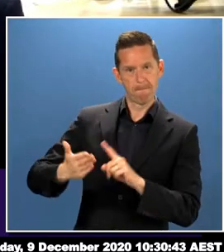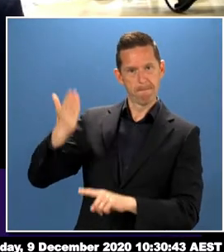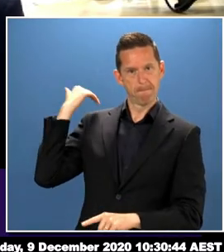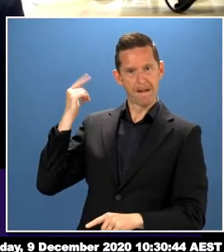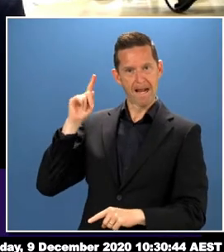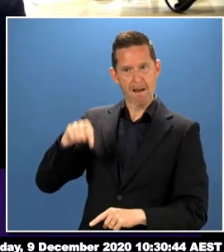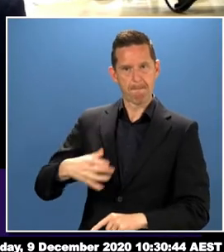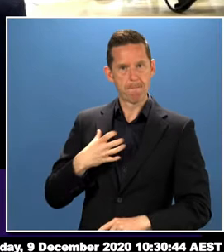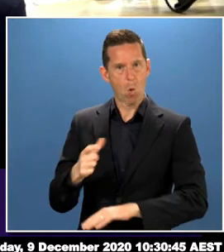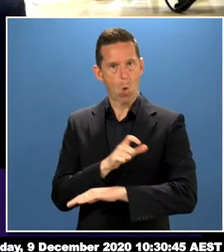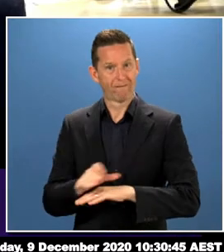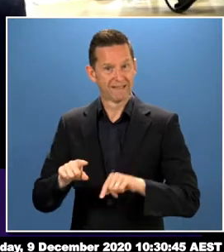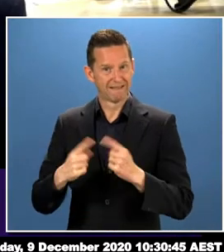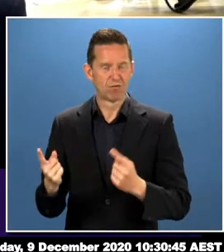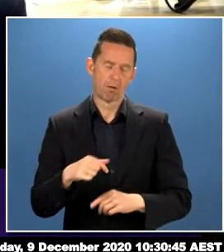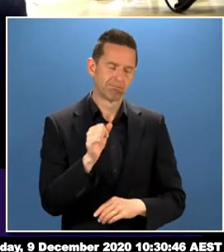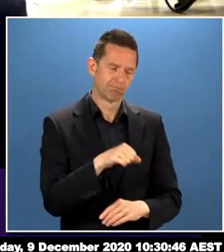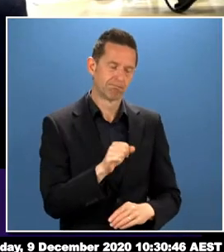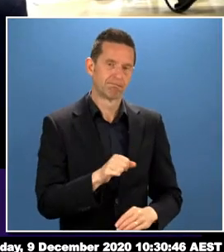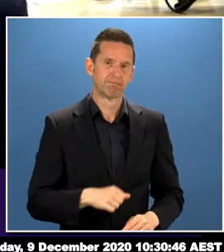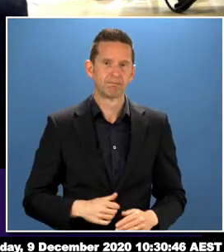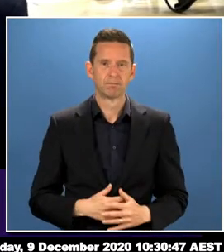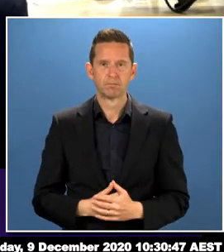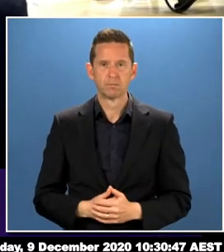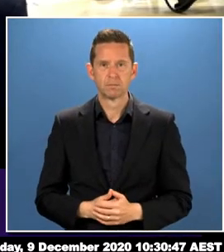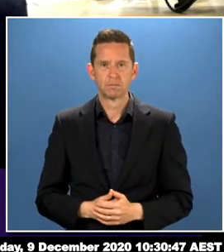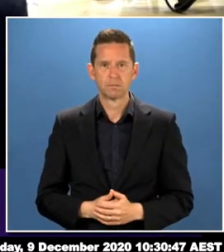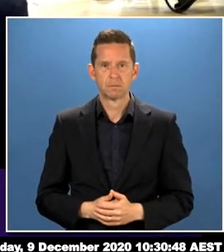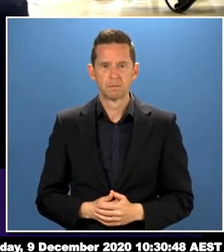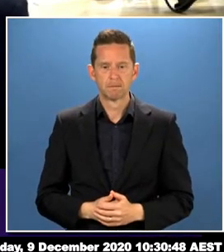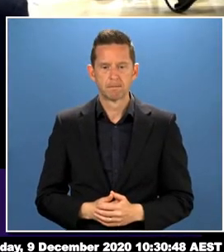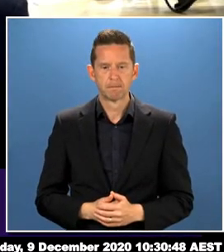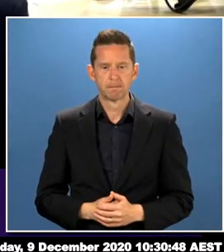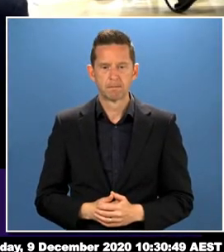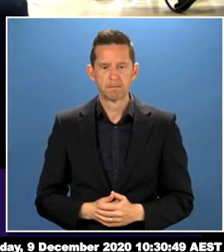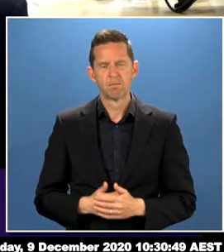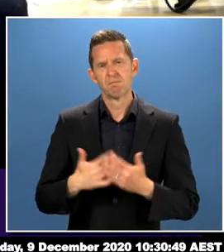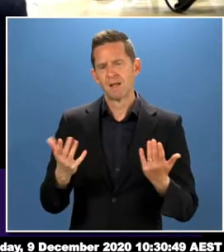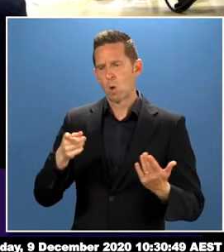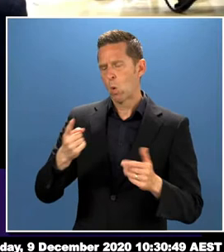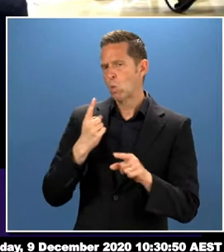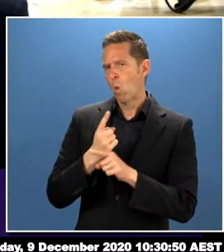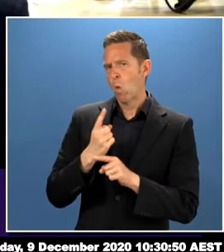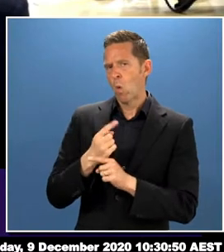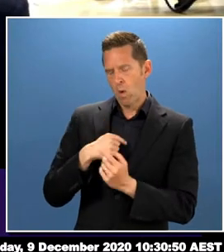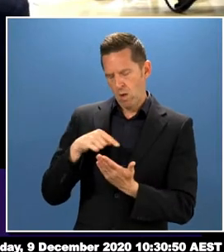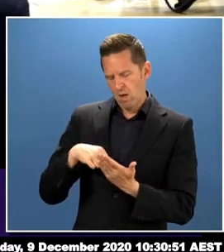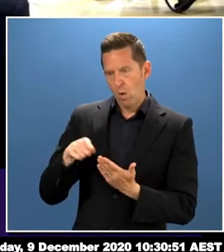Yes. You say that, and you talked about that just very briefly,